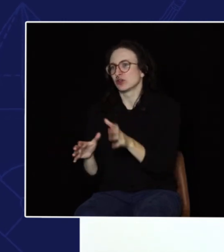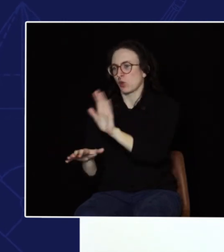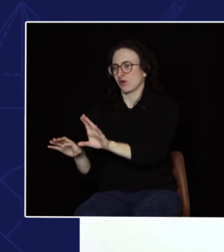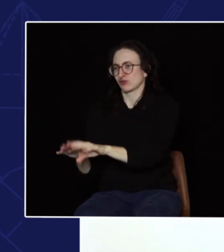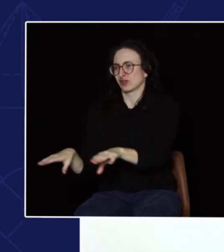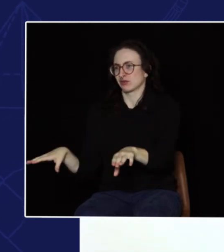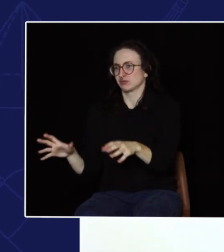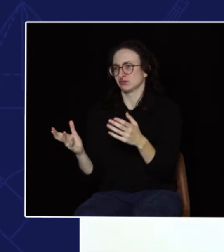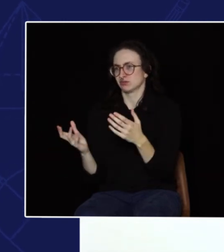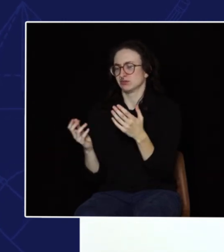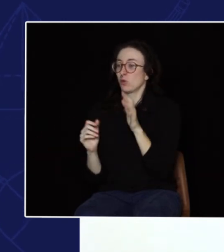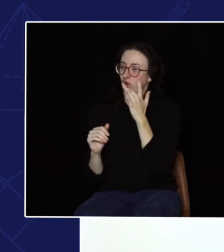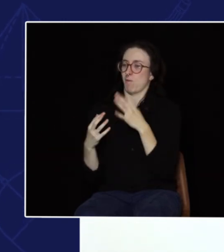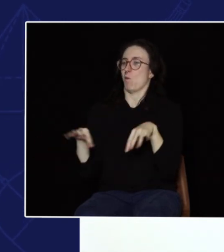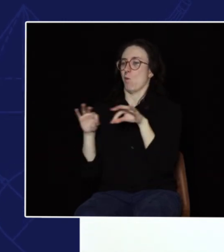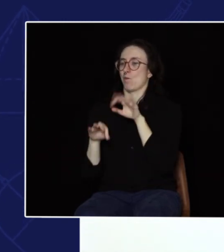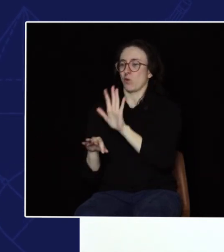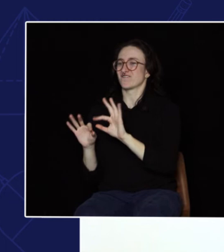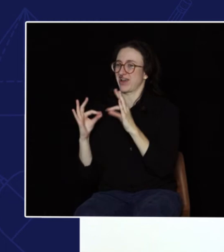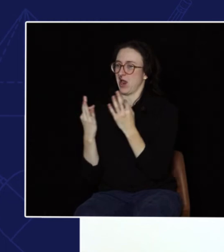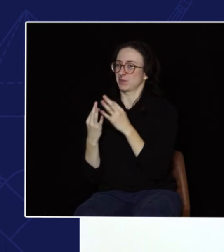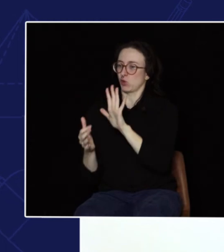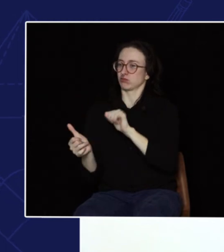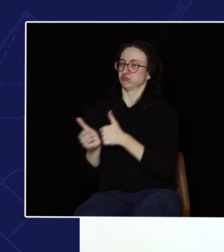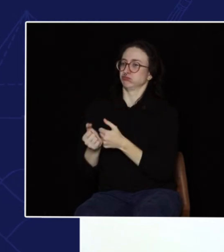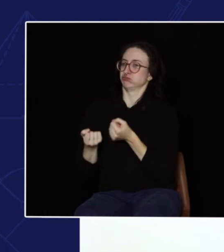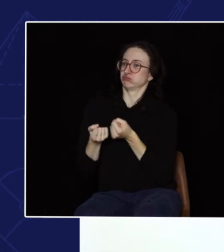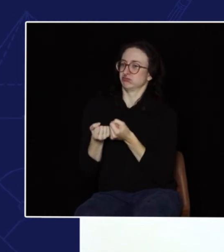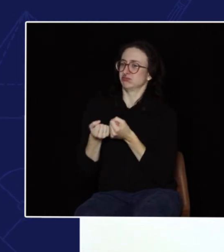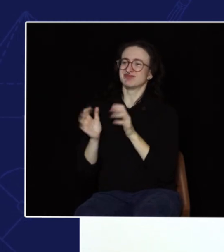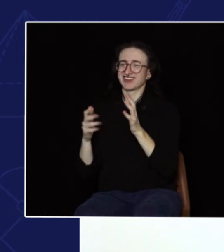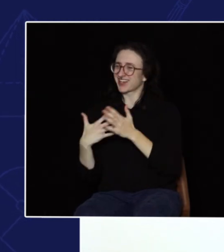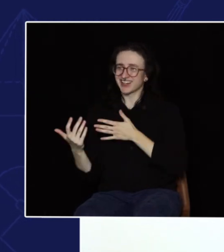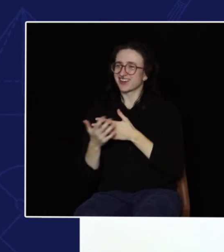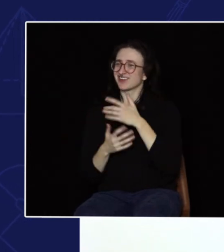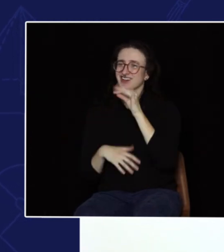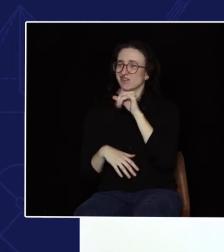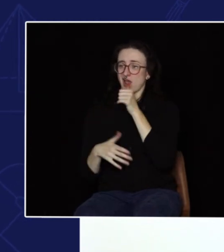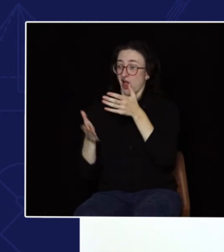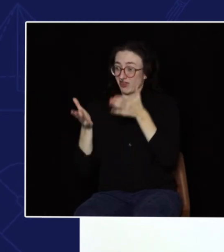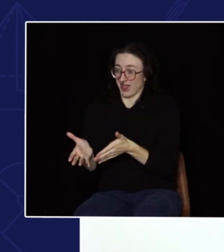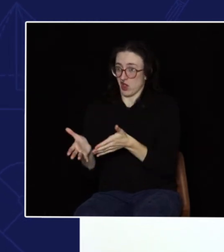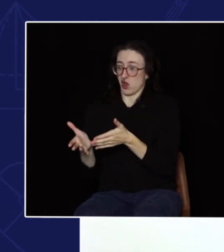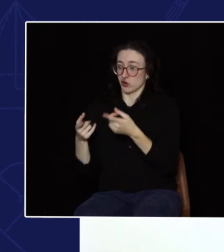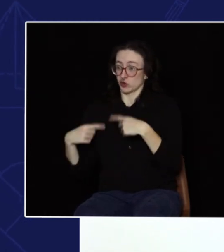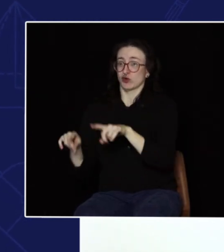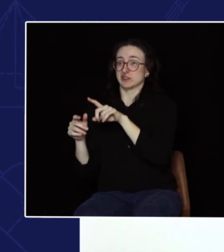'cause you need your family to be your back support even though they're not there with you throughout the school year,